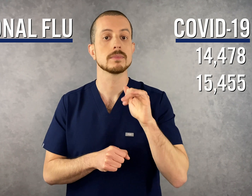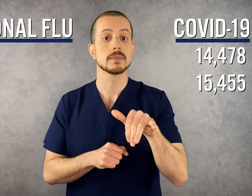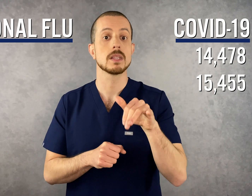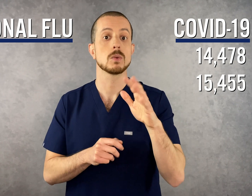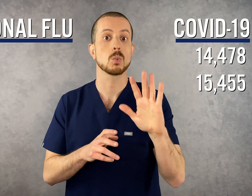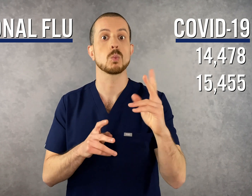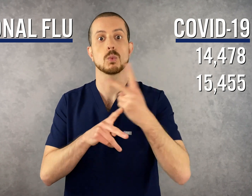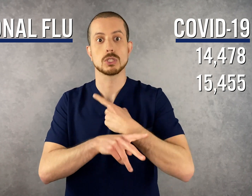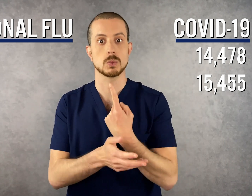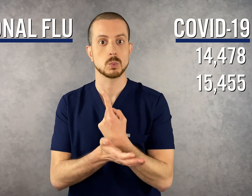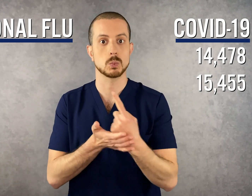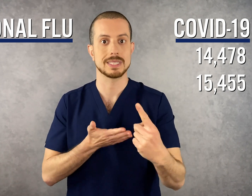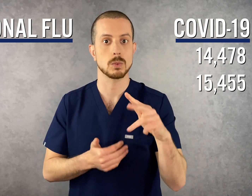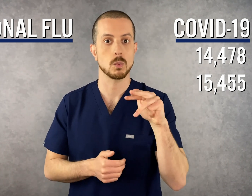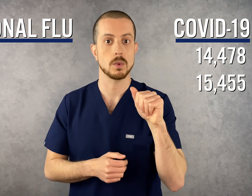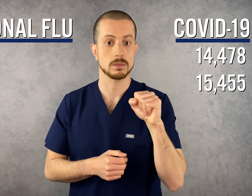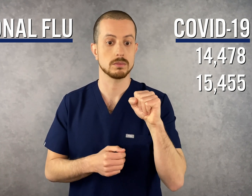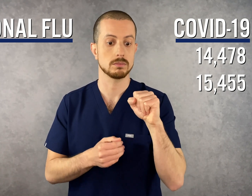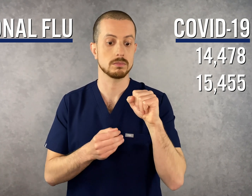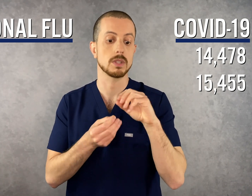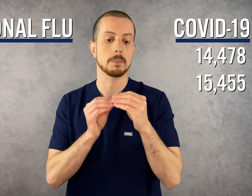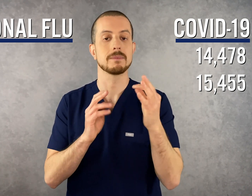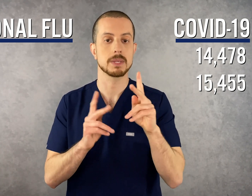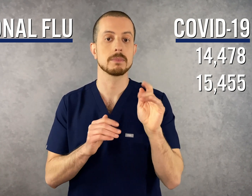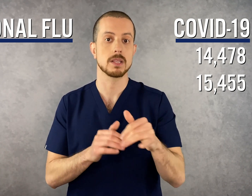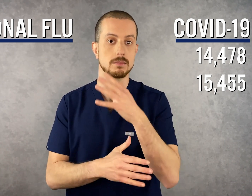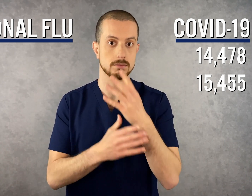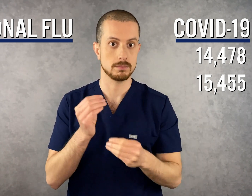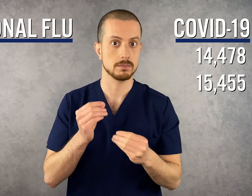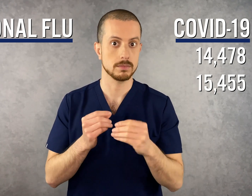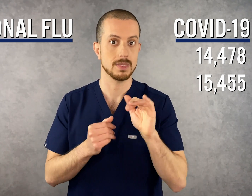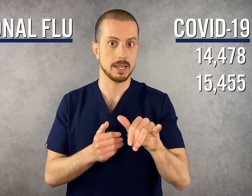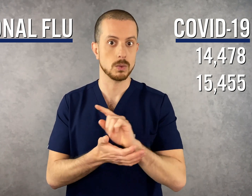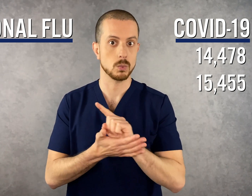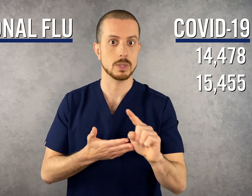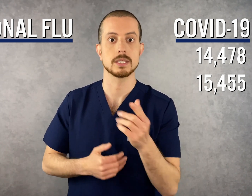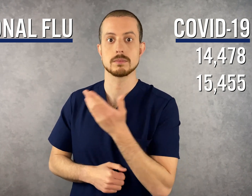The worst week that season was -- well, the number of people who died that week is